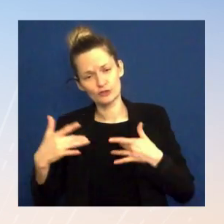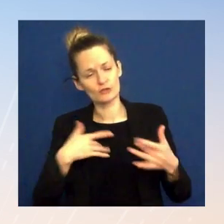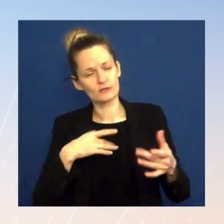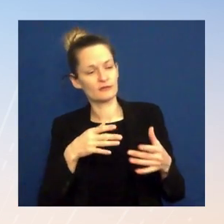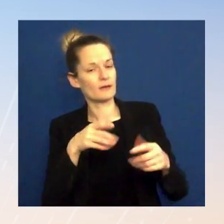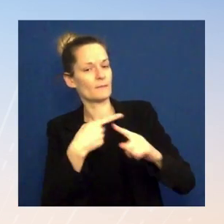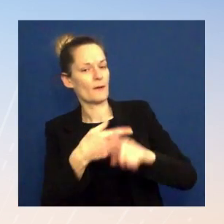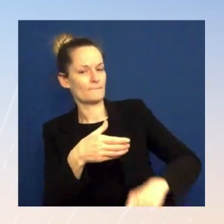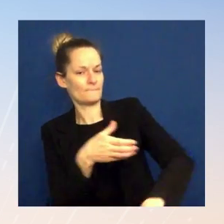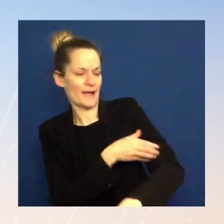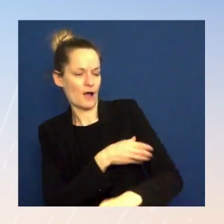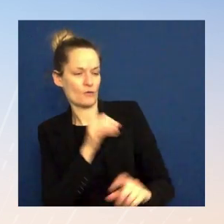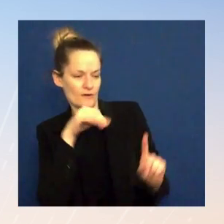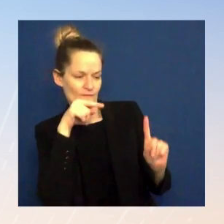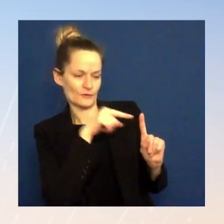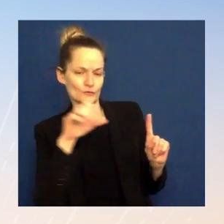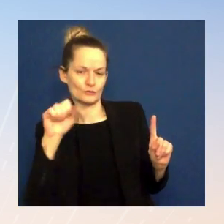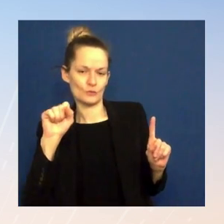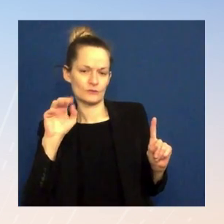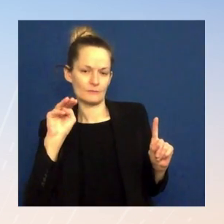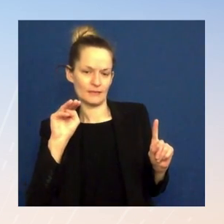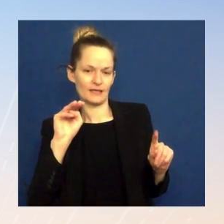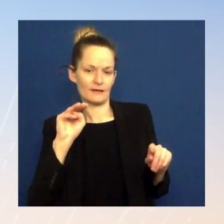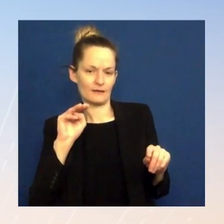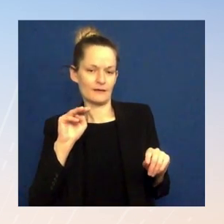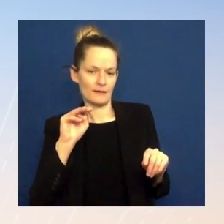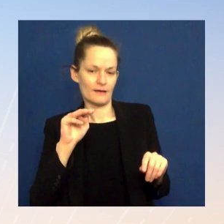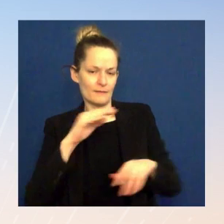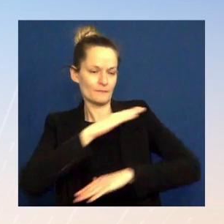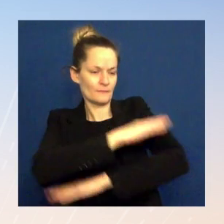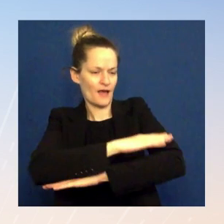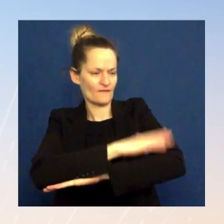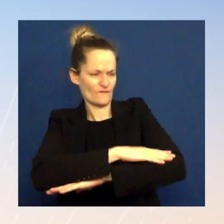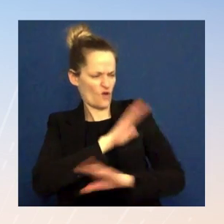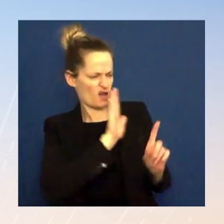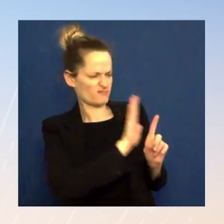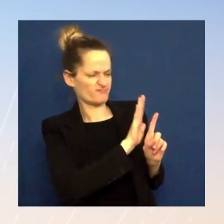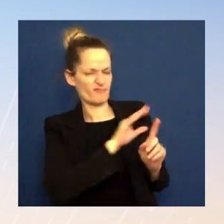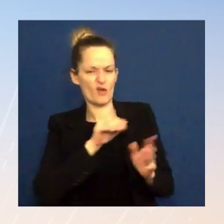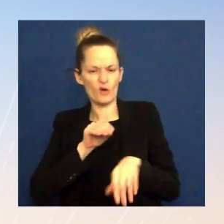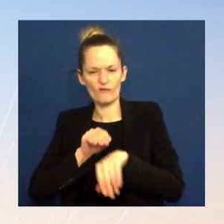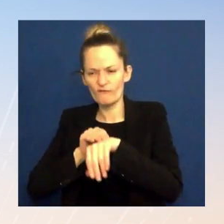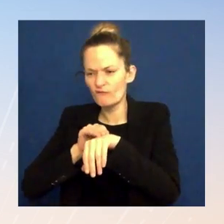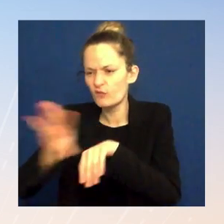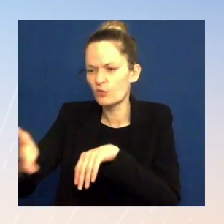and the lack of progress in addressing issues like vaccine infor- --